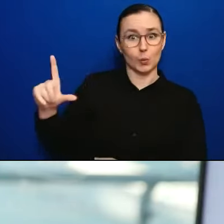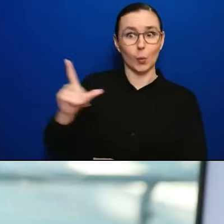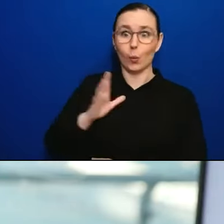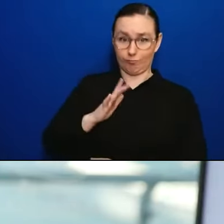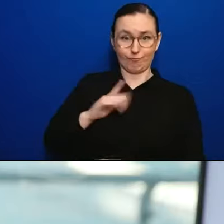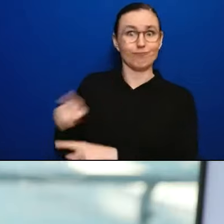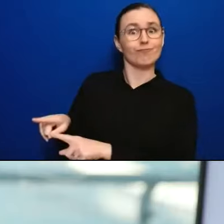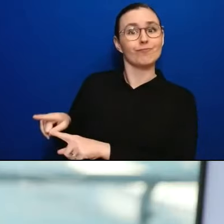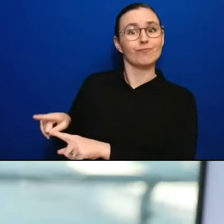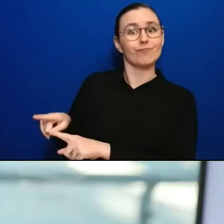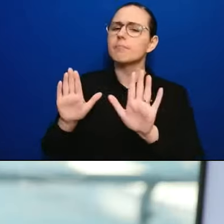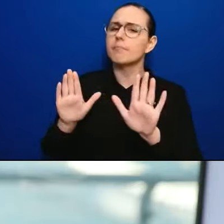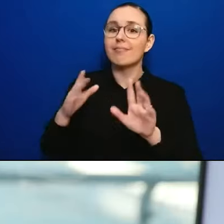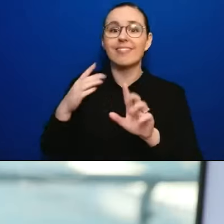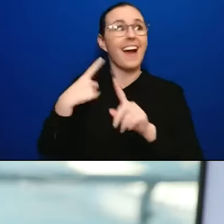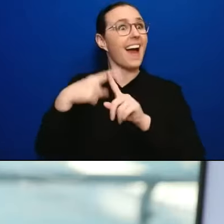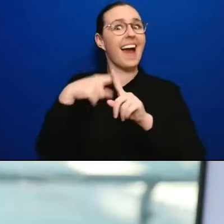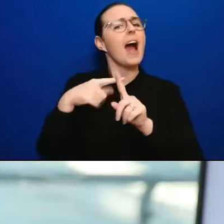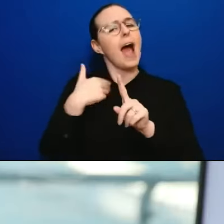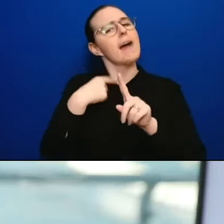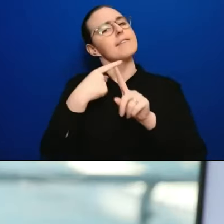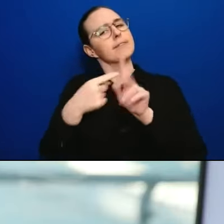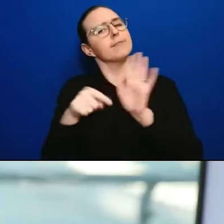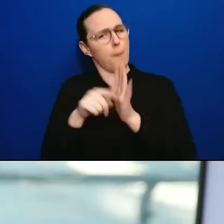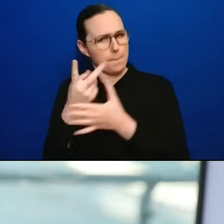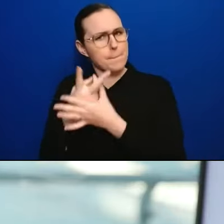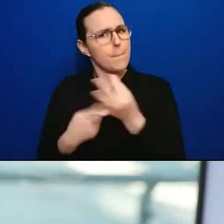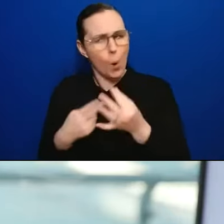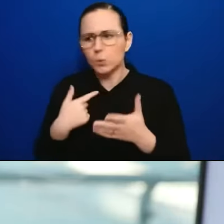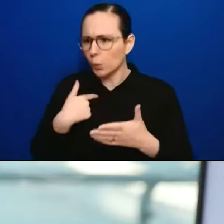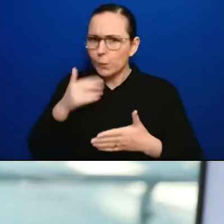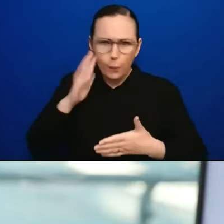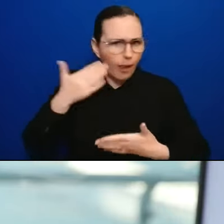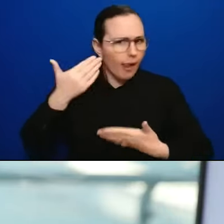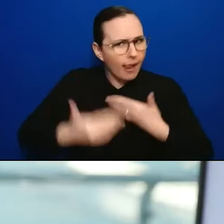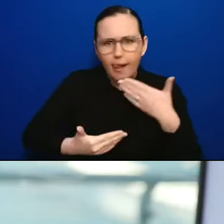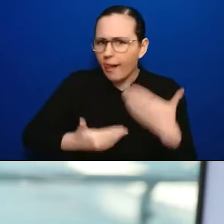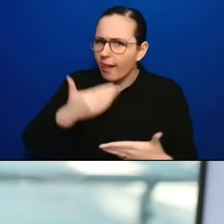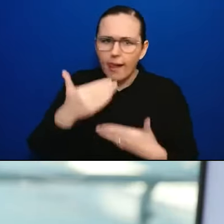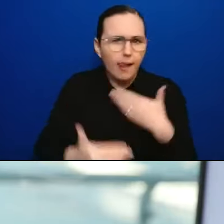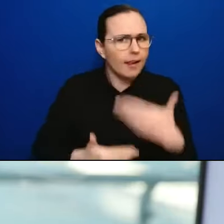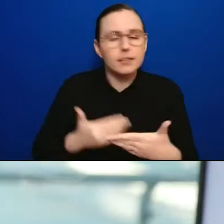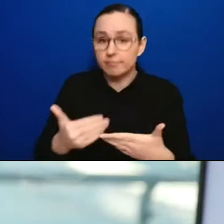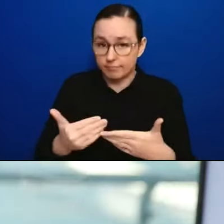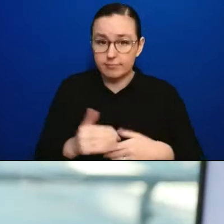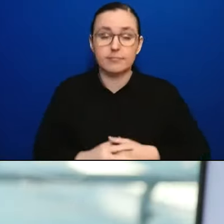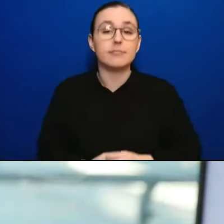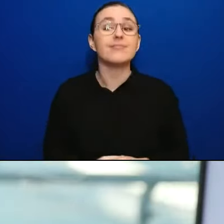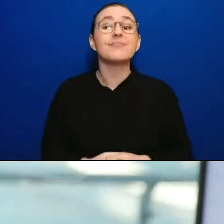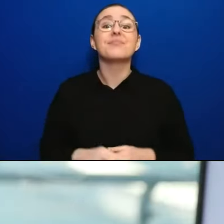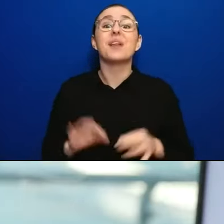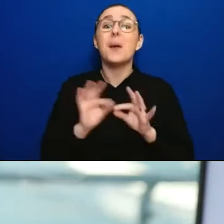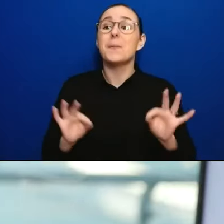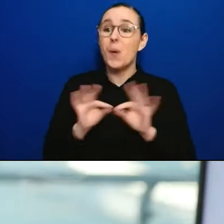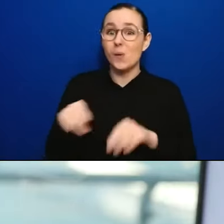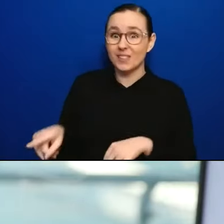about how to use it and who it can be used in. And what the side effects and the risks and benefits are.